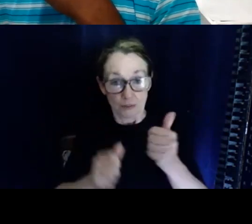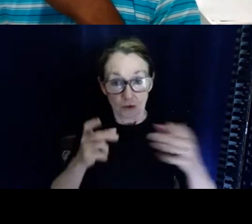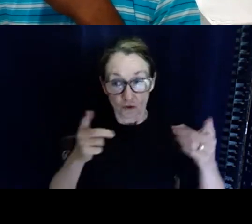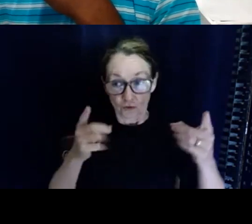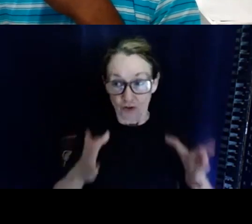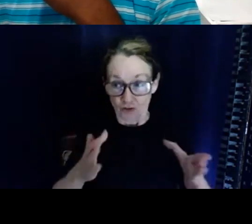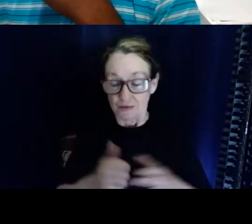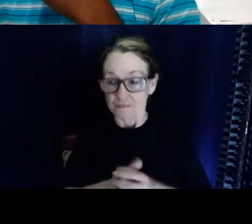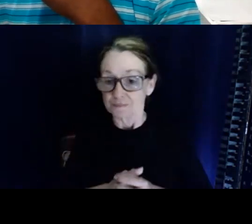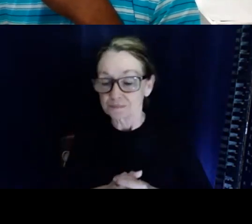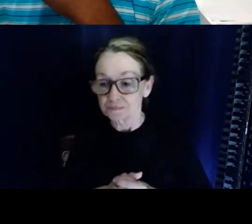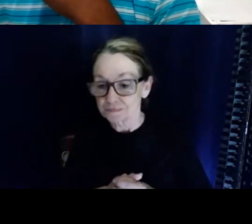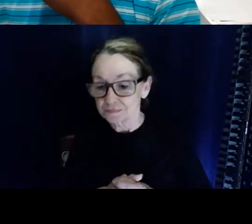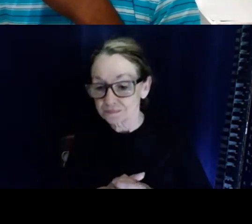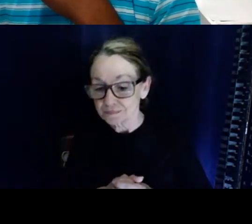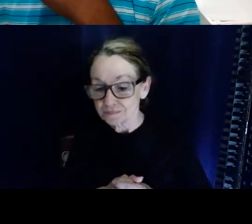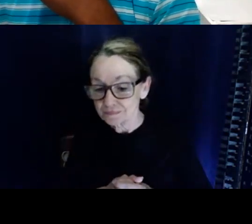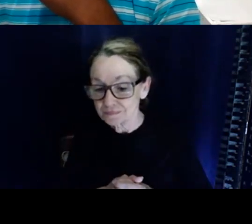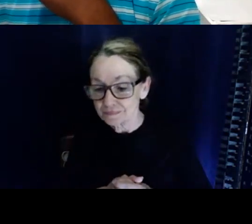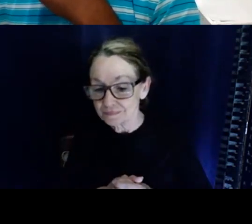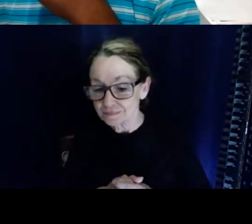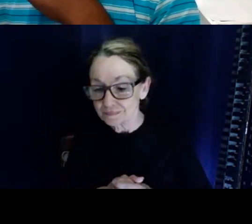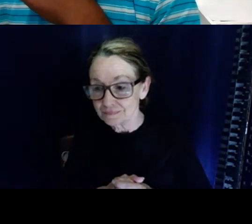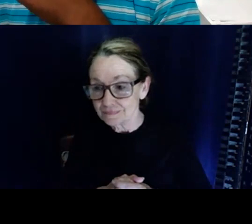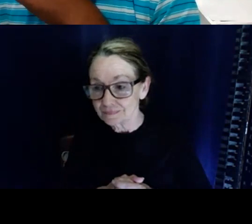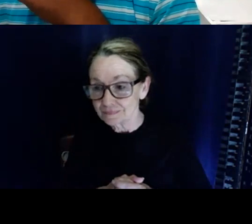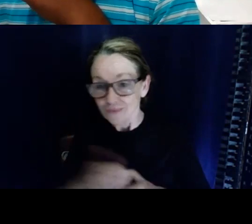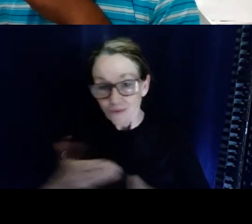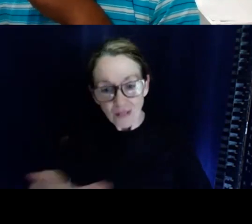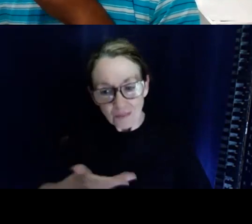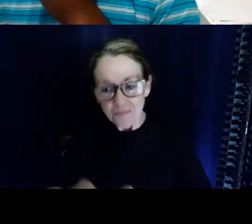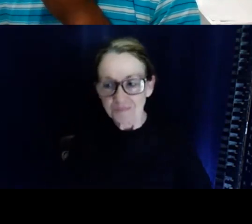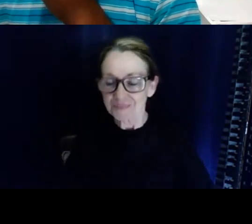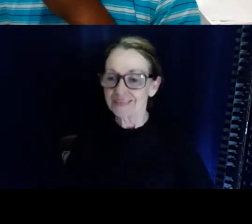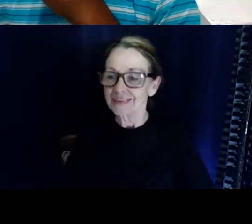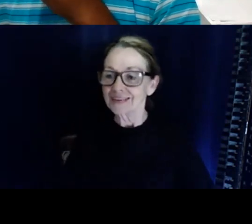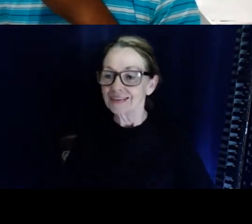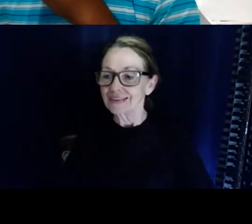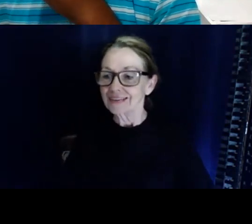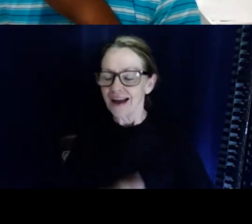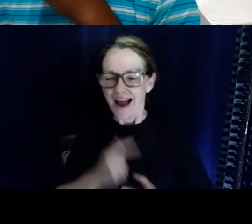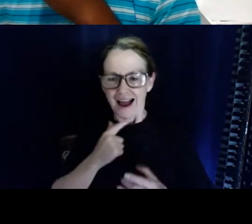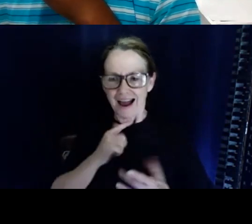HI, GOOD AFTERNOON. I AM MICHELLE SZYLIN FROM THE OFFICE OF HEALTHY AGING. I'M THE ASSOCIATE DIRECTOR.